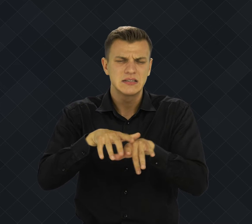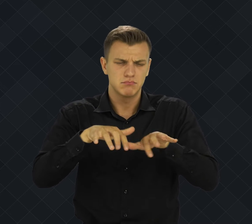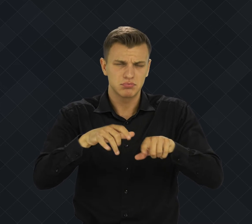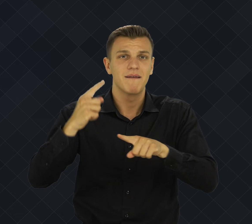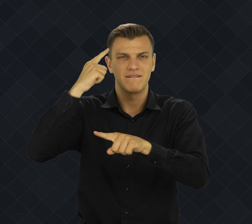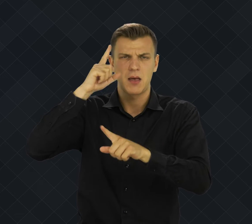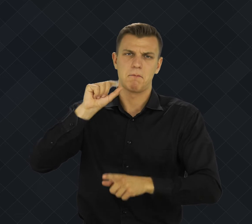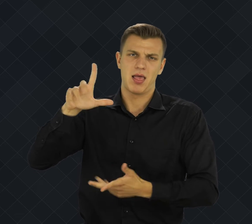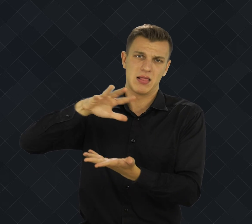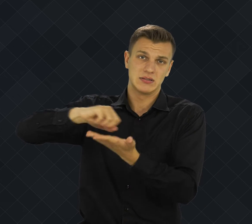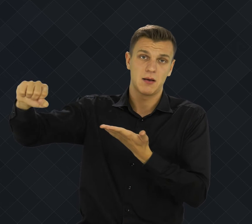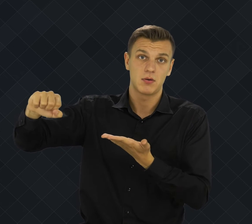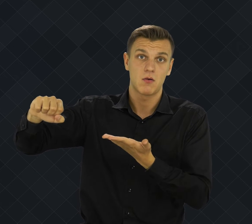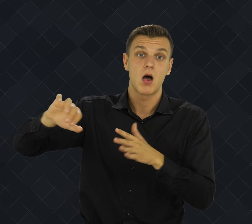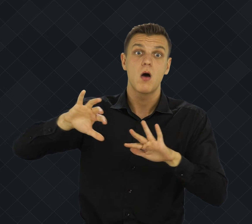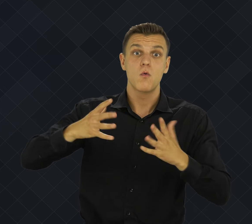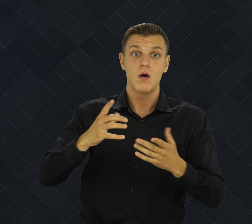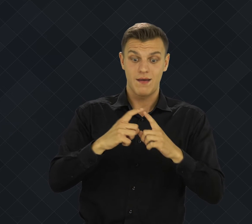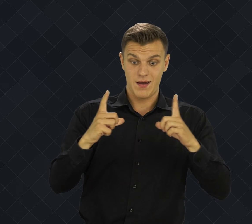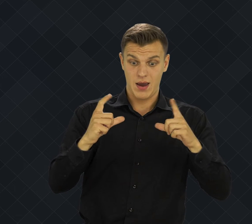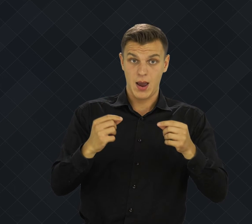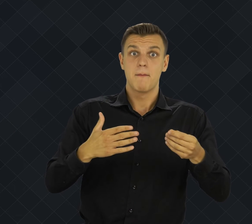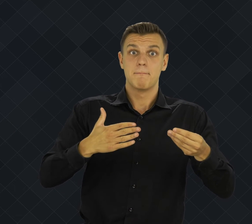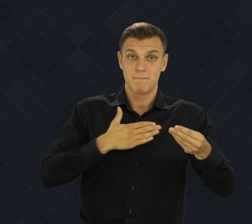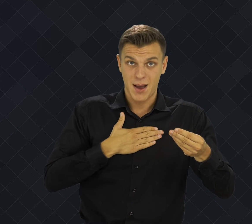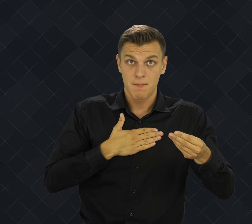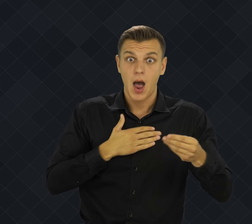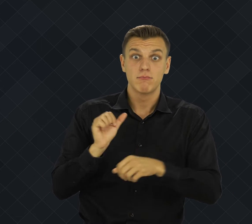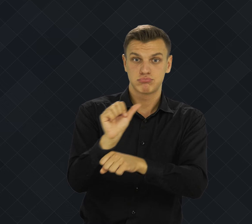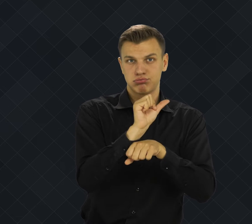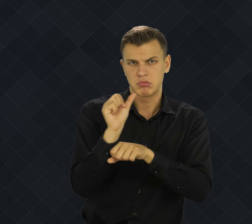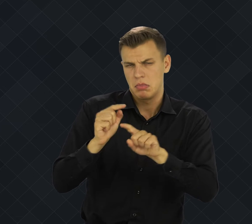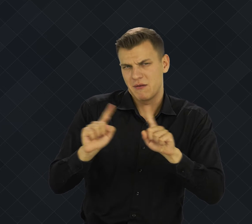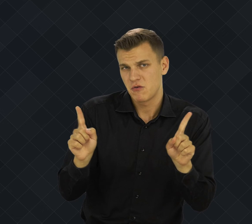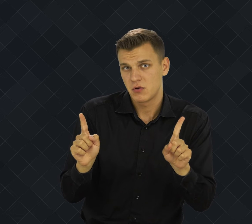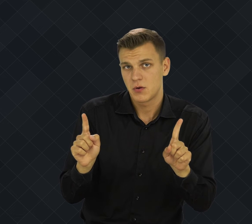Which is recorded in the system. You can keep your physical driver's license still at home, but driving is not allowed.